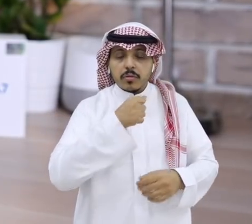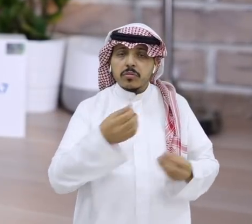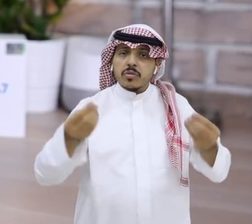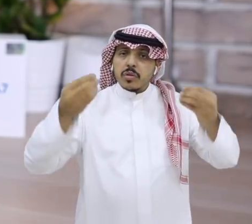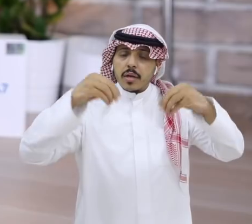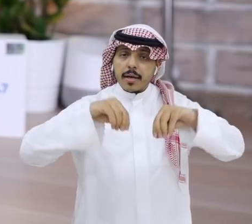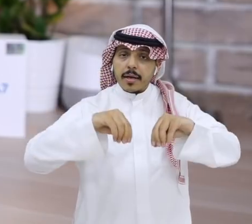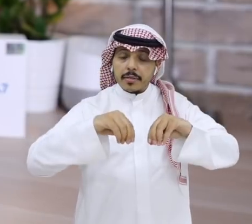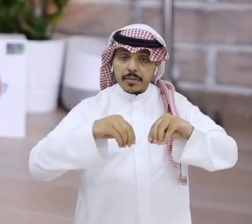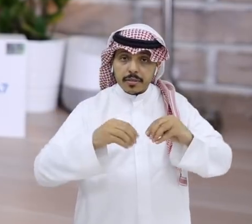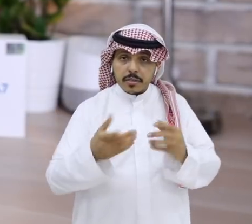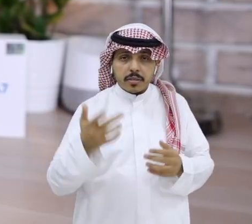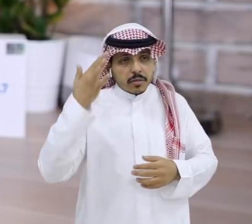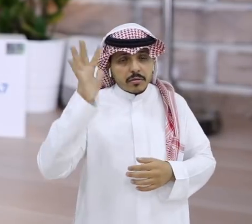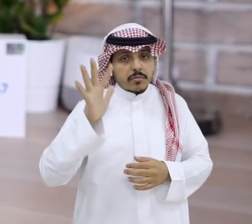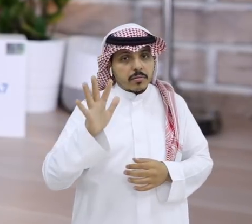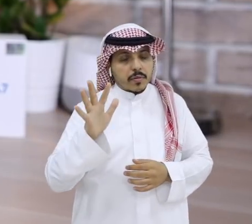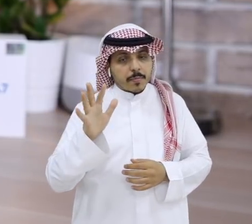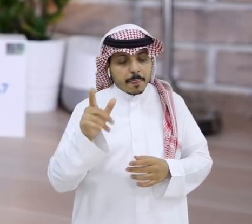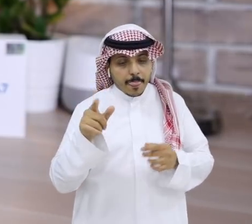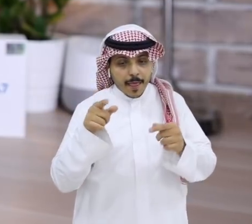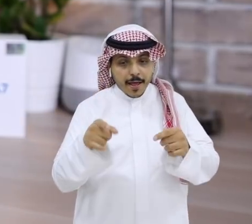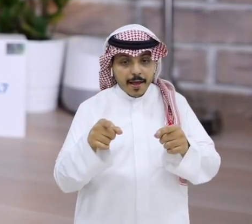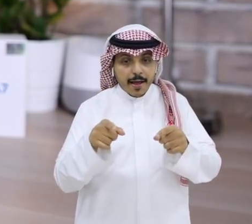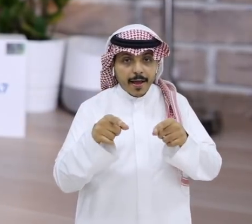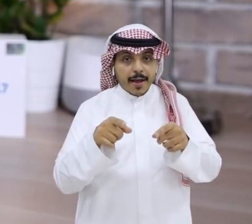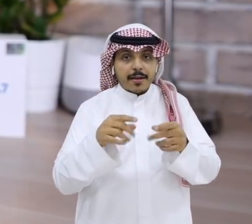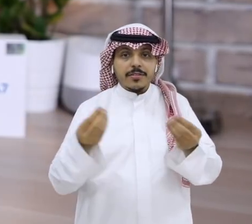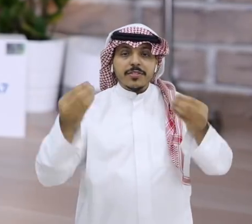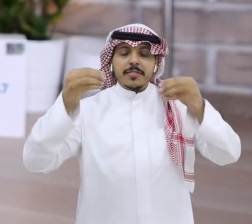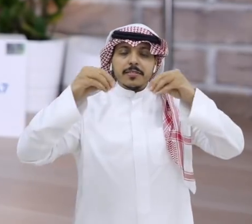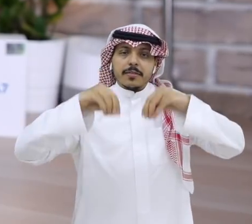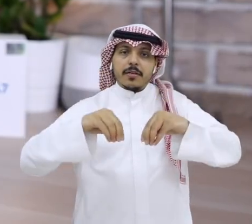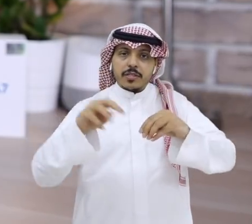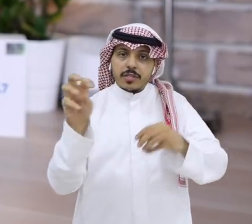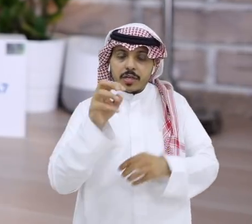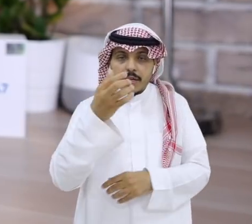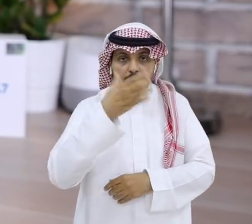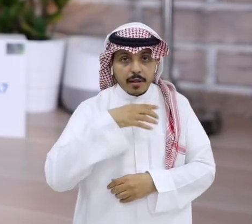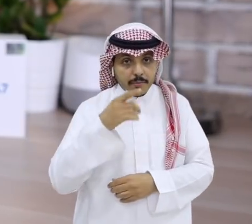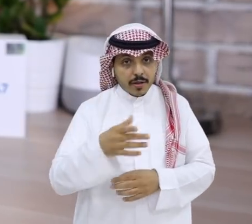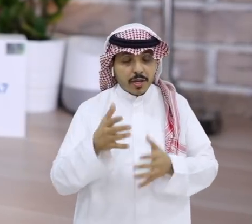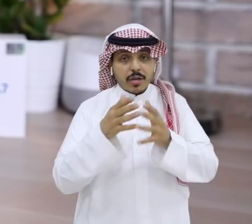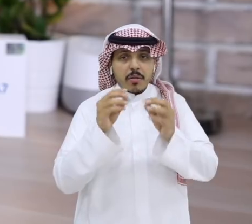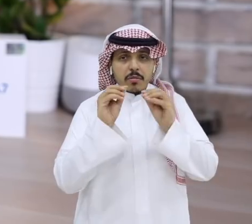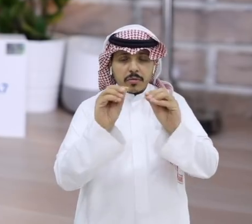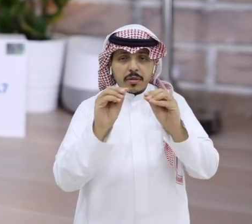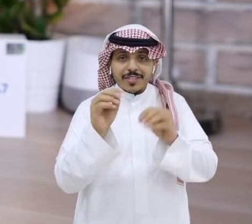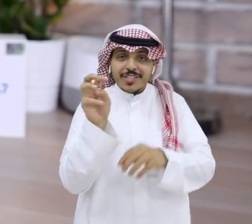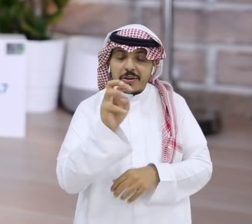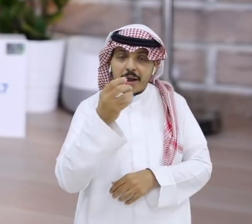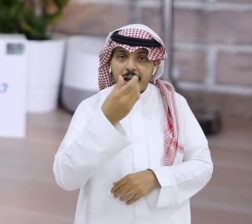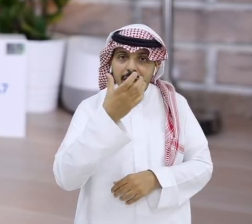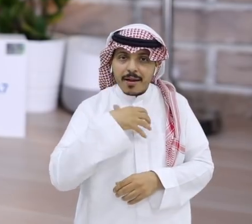They also must focus on the other services and the ecosystem. They want to focus more on these as they make bigger profit.